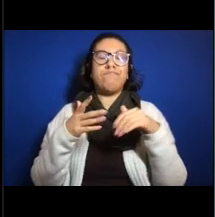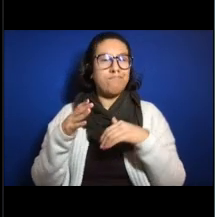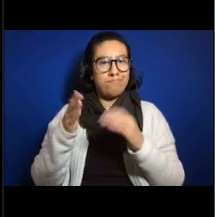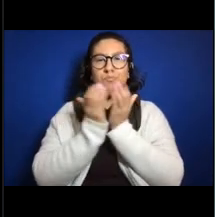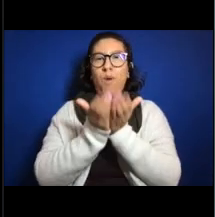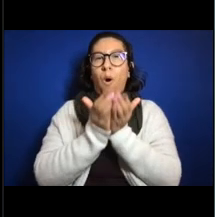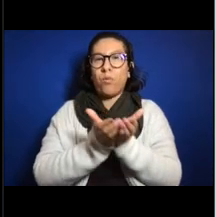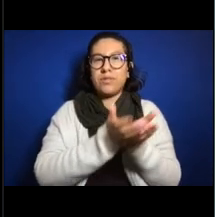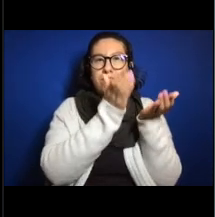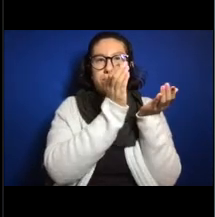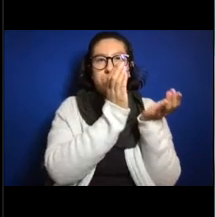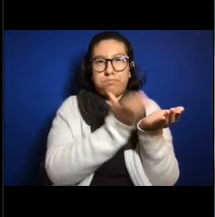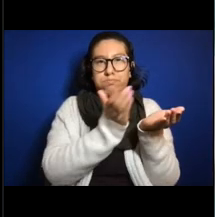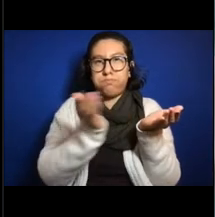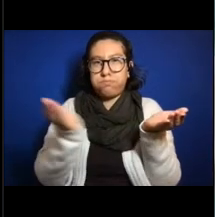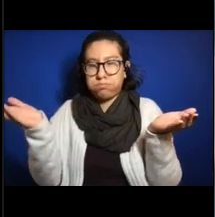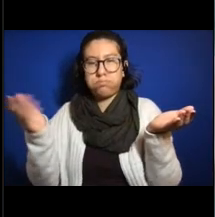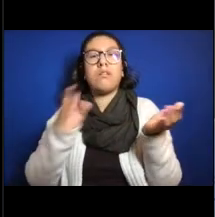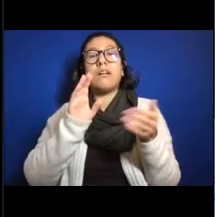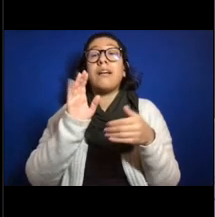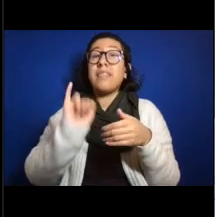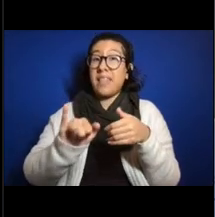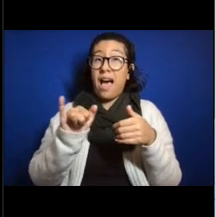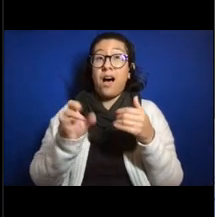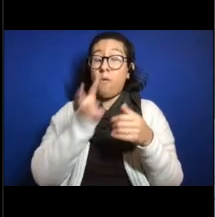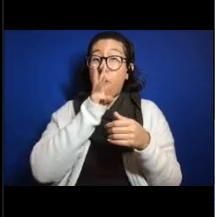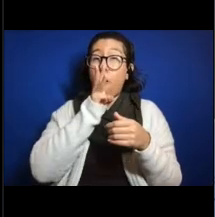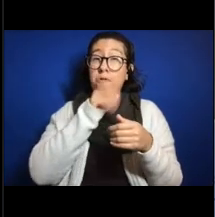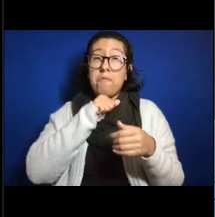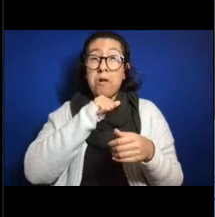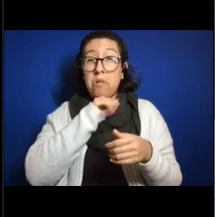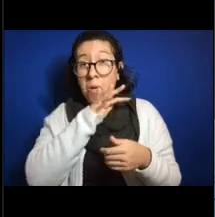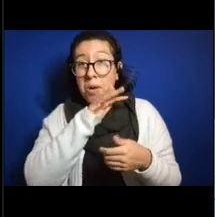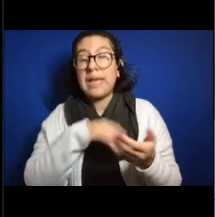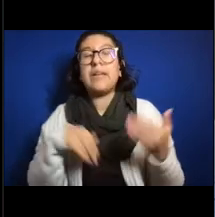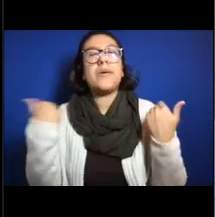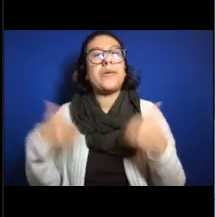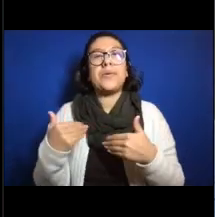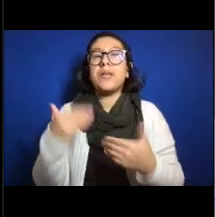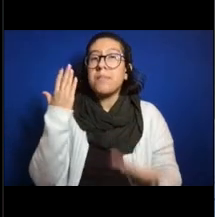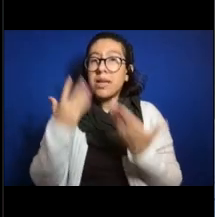in the country that drains into the ocean. Why don't we think of this as an opportunity